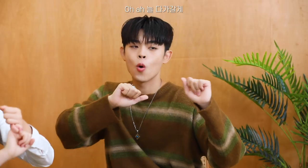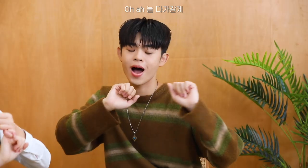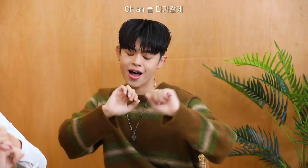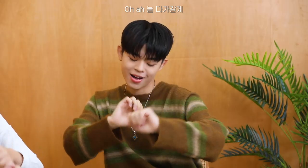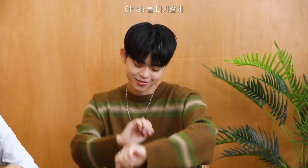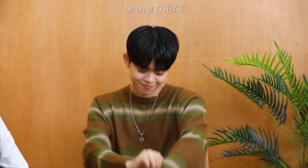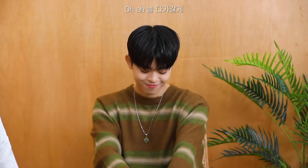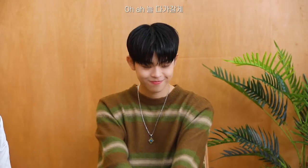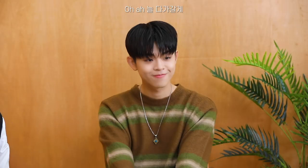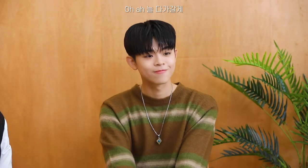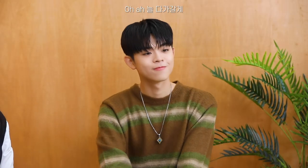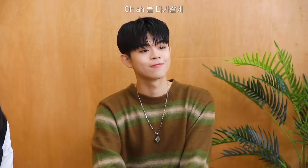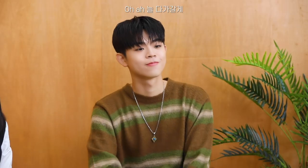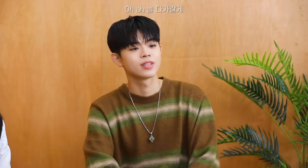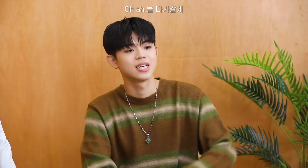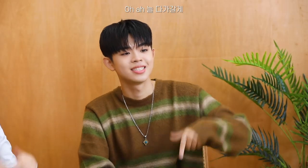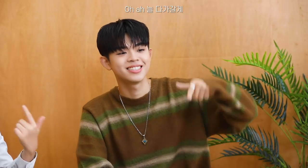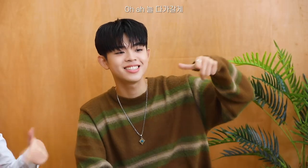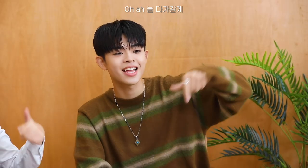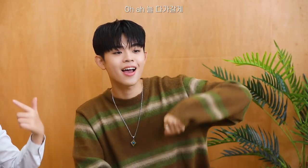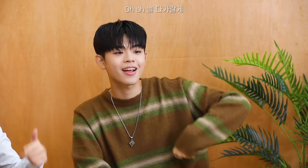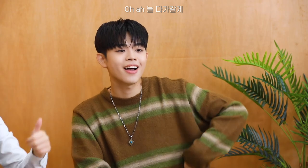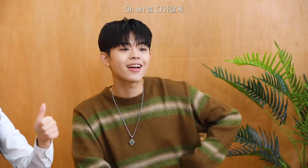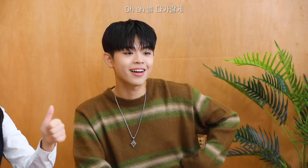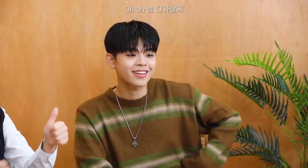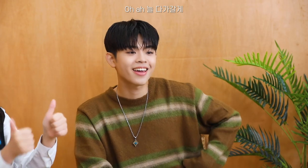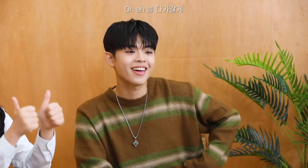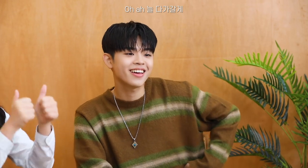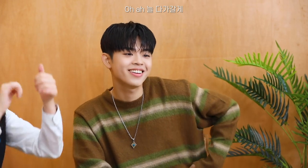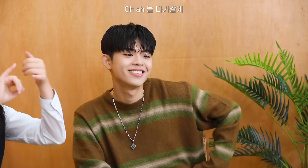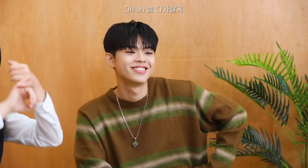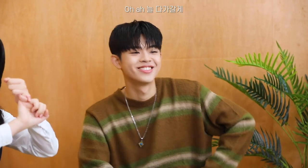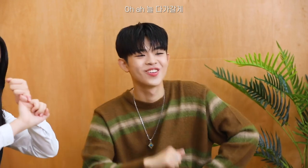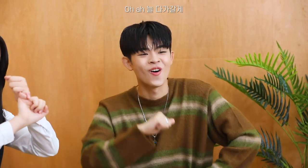Oh ah, I'll always come to you